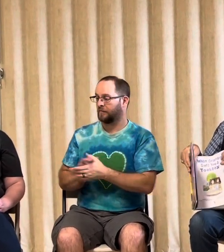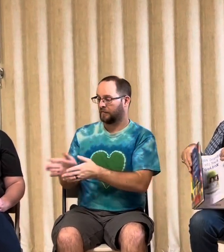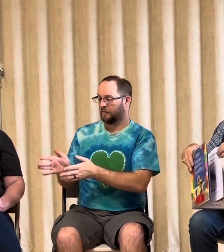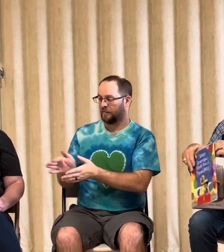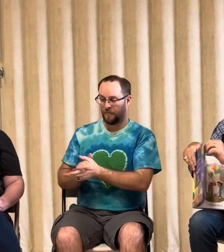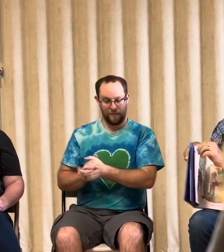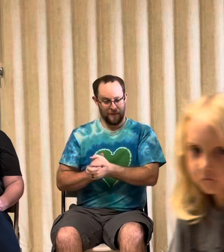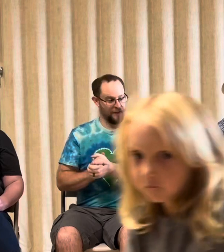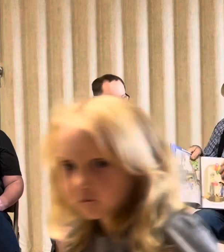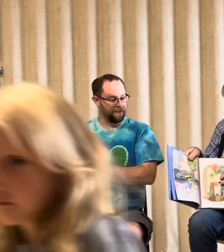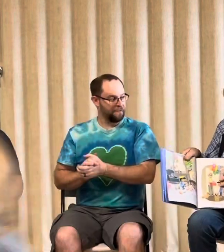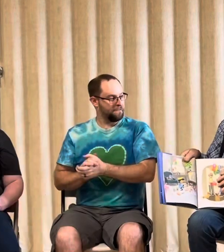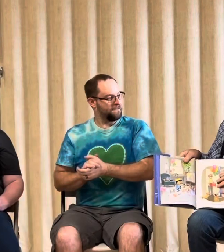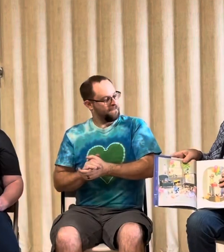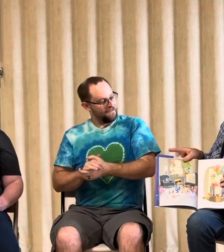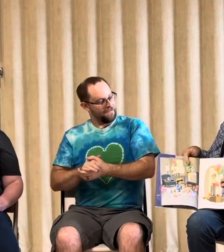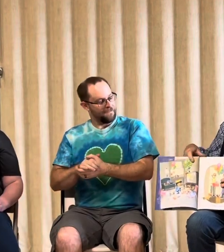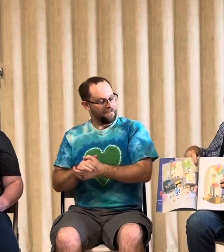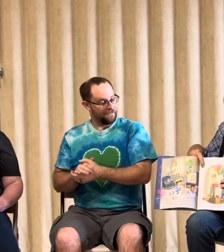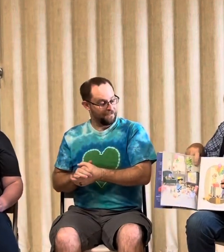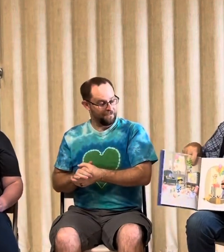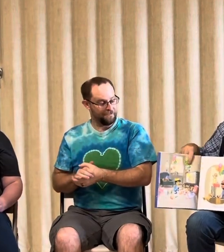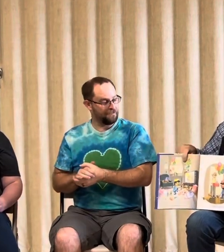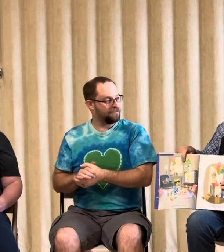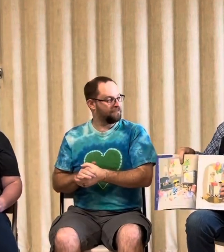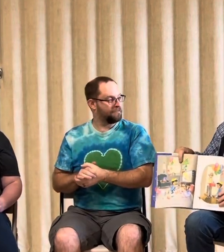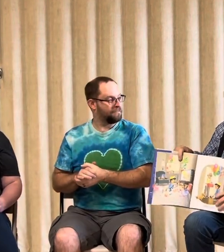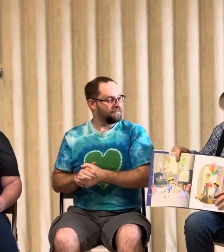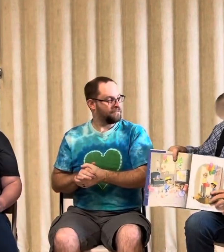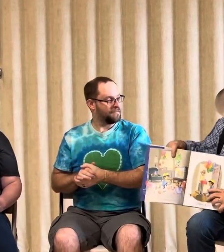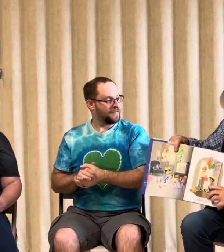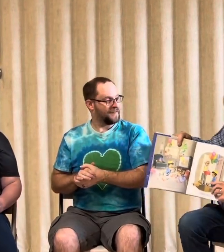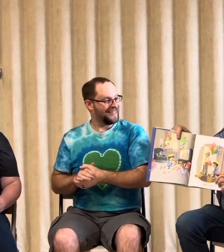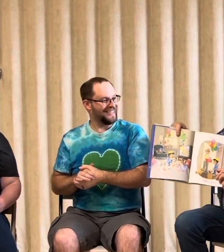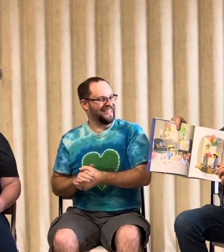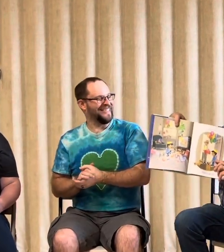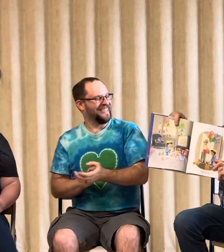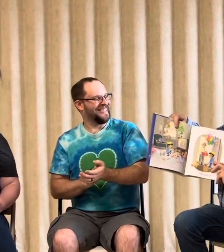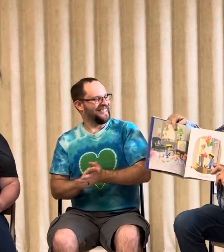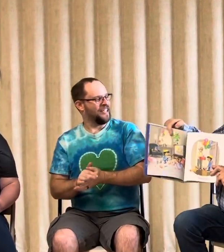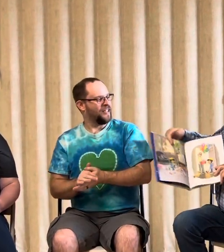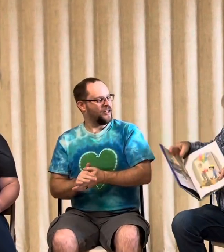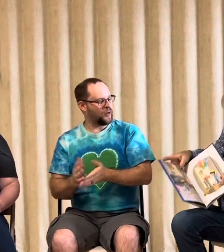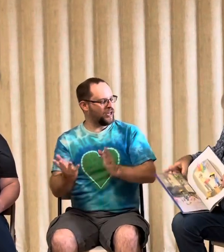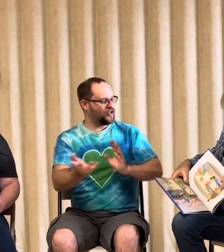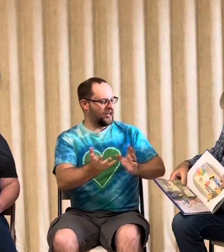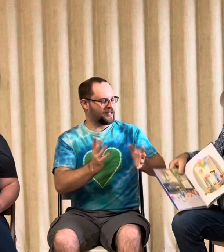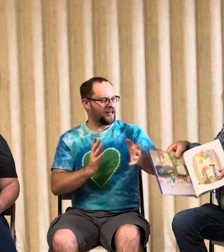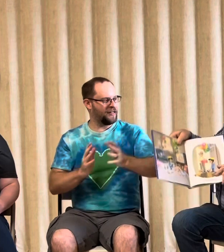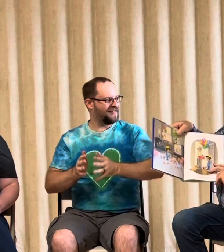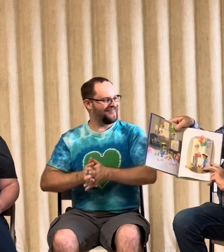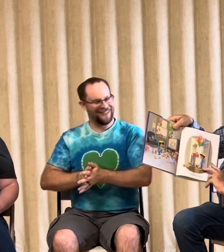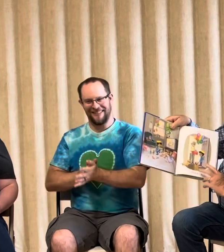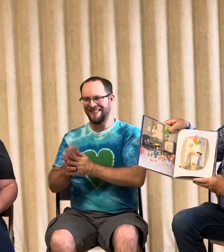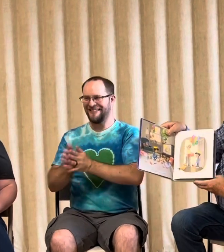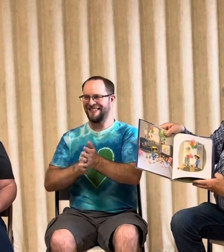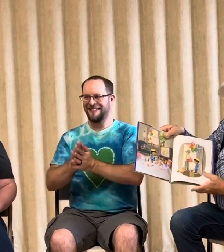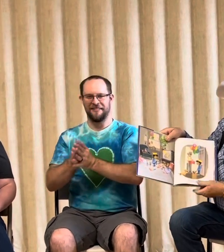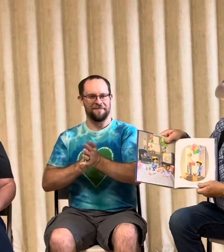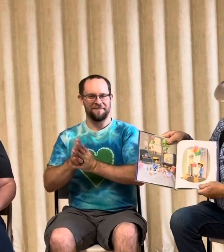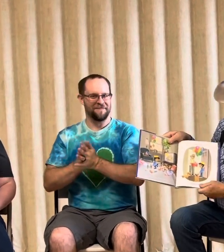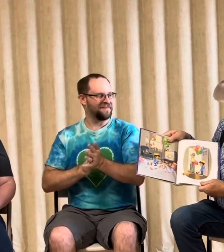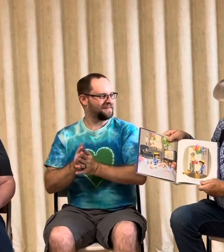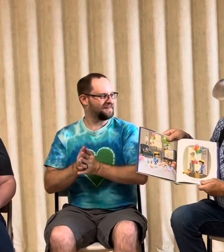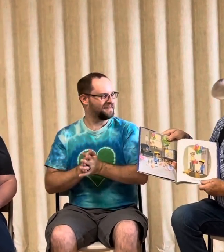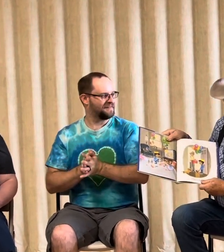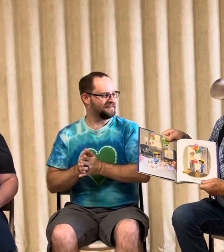Okay. All right. I've got a read upside down. Okay, yeah. Yeah, we'll move it around.